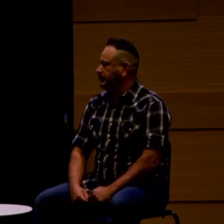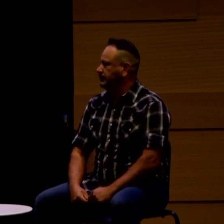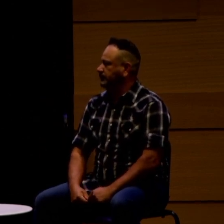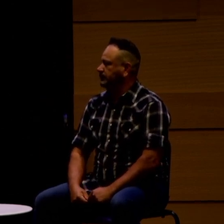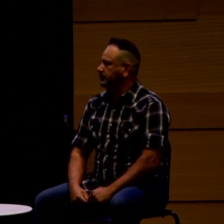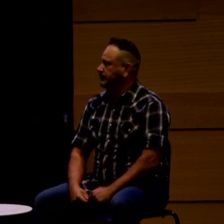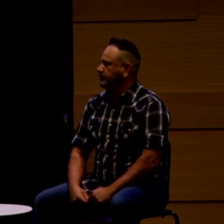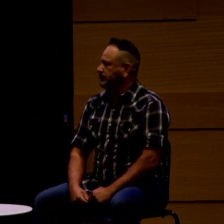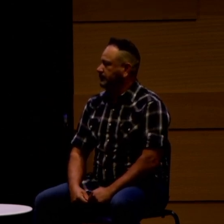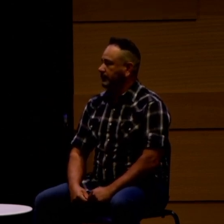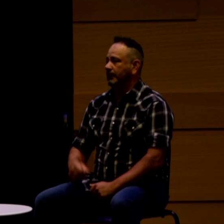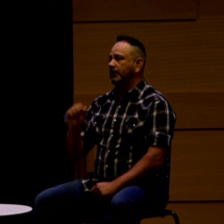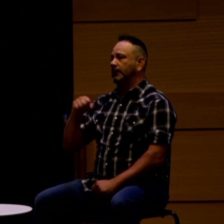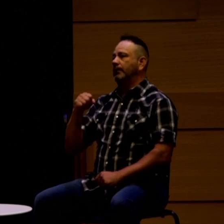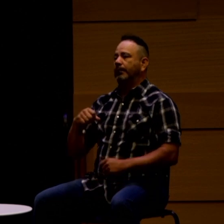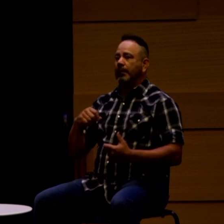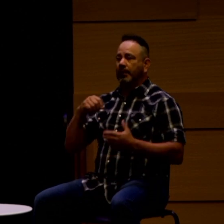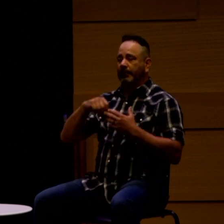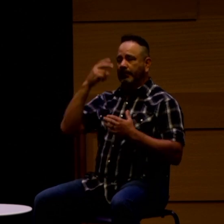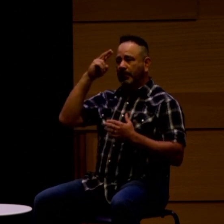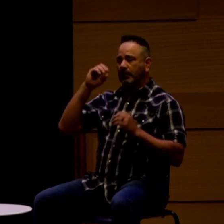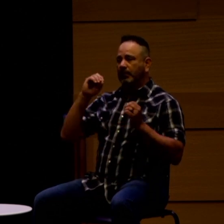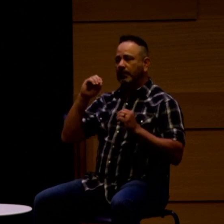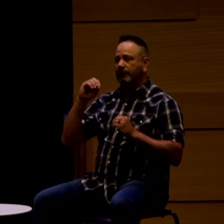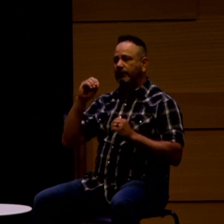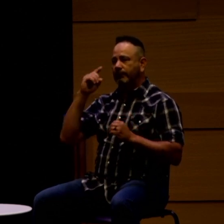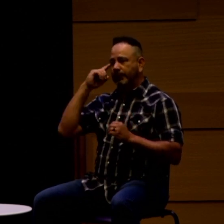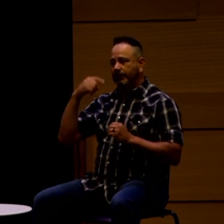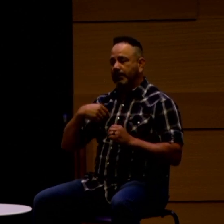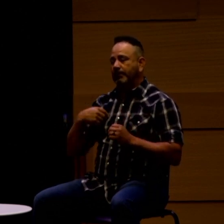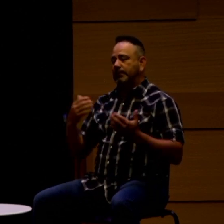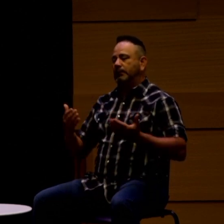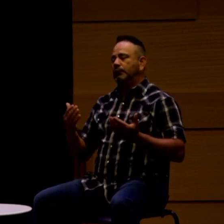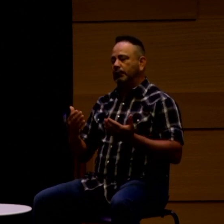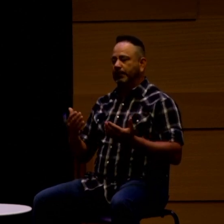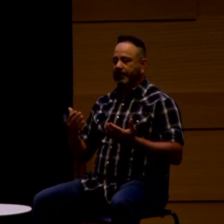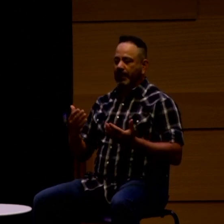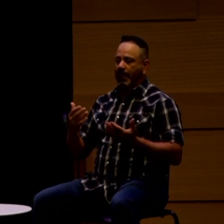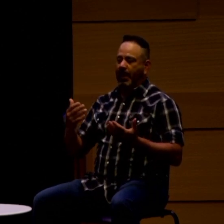Zade Garcia: Are you happy here? Paco Garcia: Yes. In Mexico, there was nothing available for me.